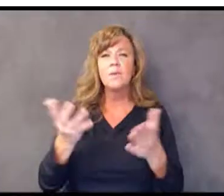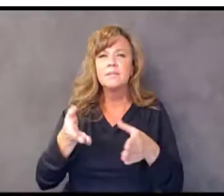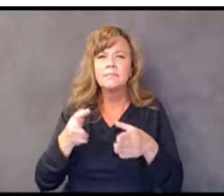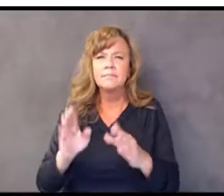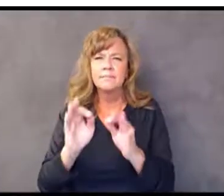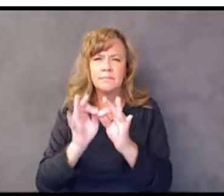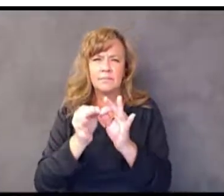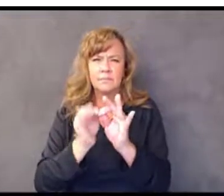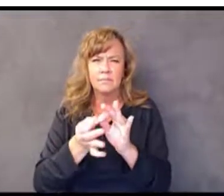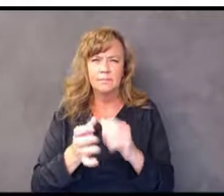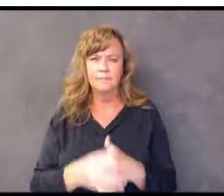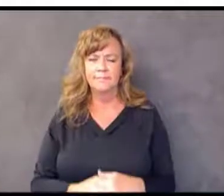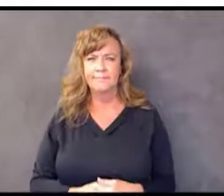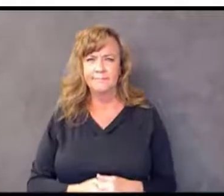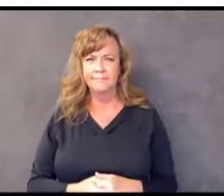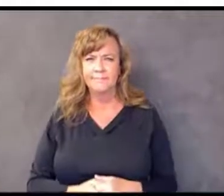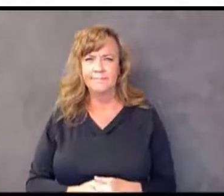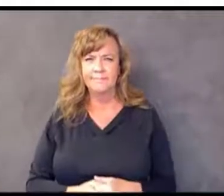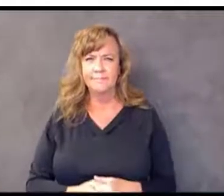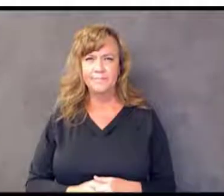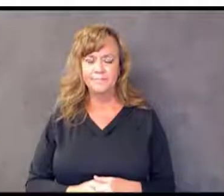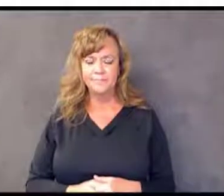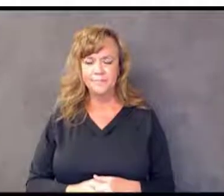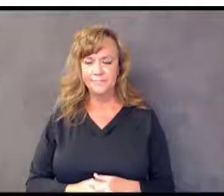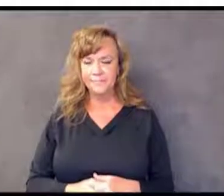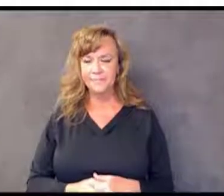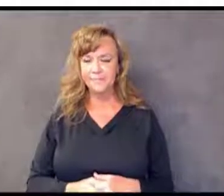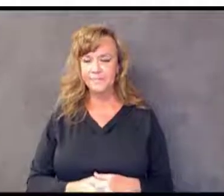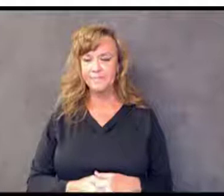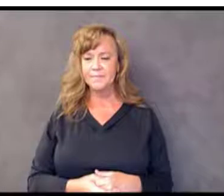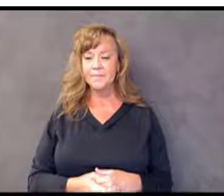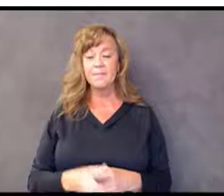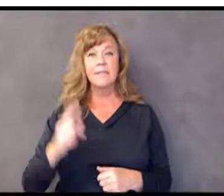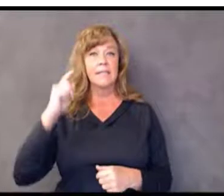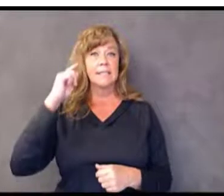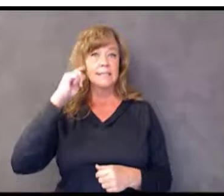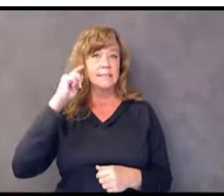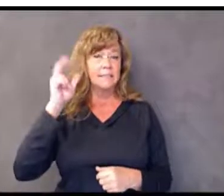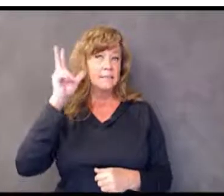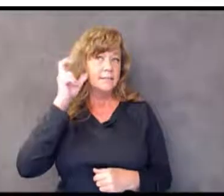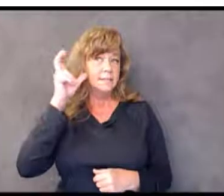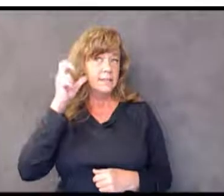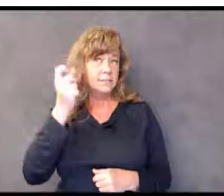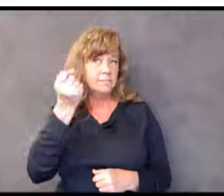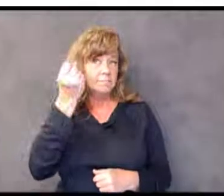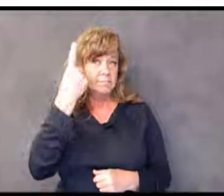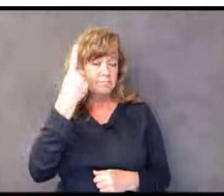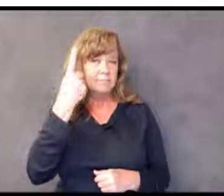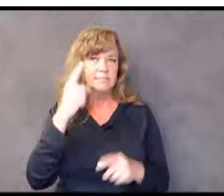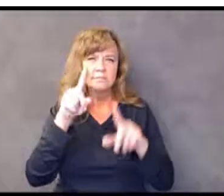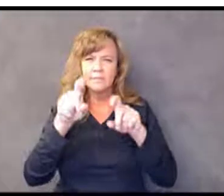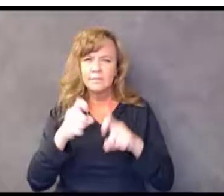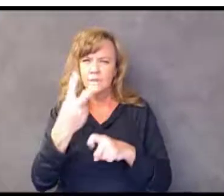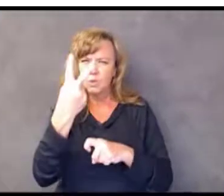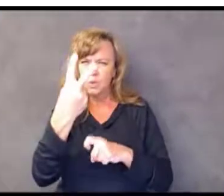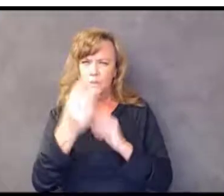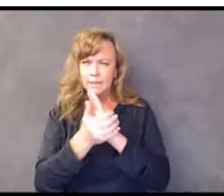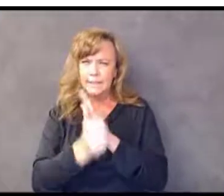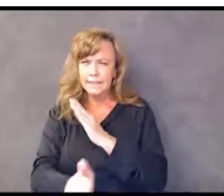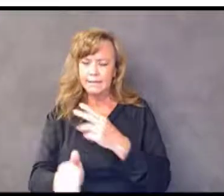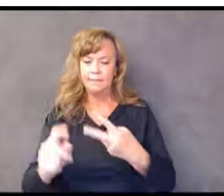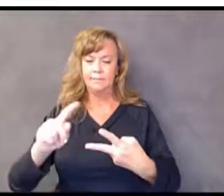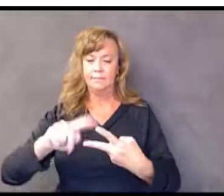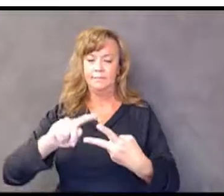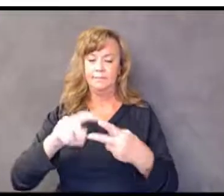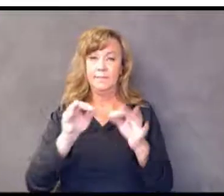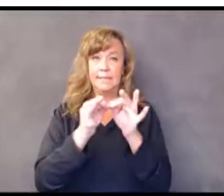The listening comprehension subtest assesses 2 skills: sentence completion and picture